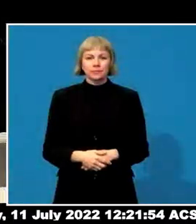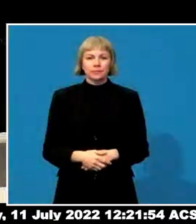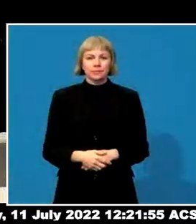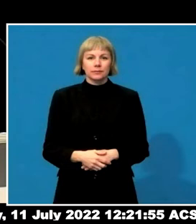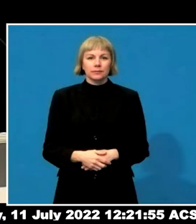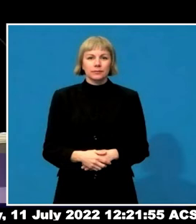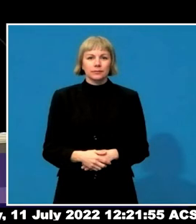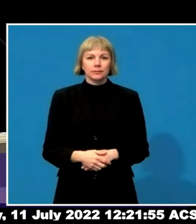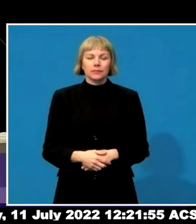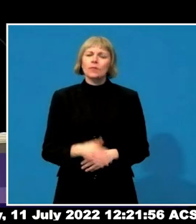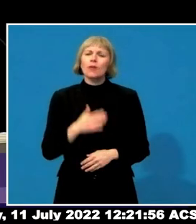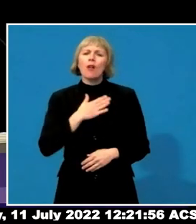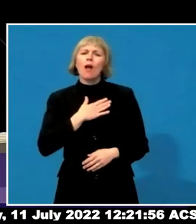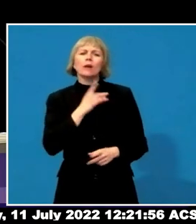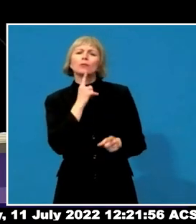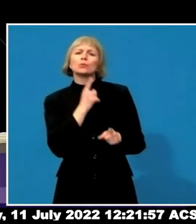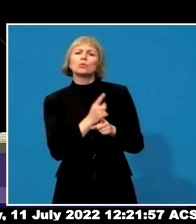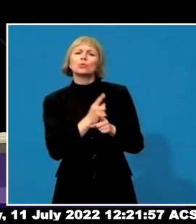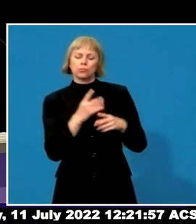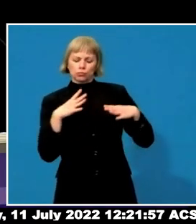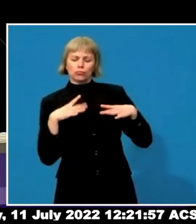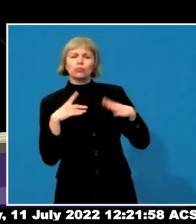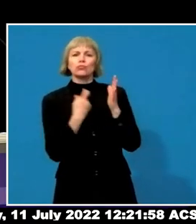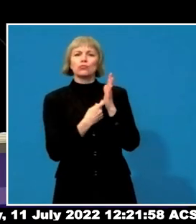Do you get to have any respite at the moment?